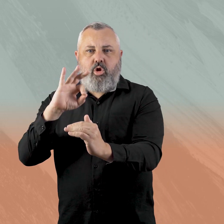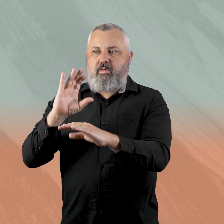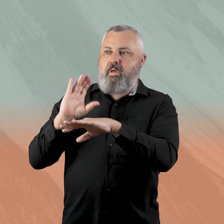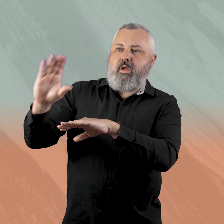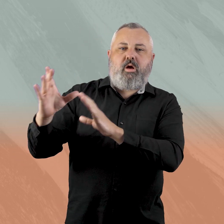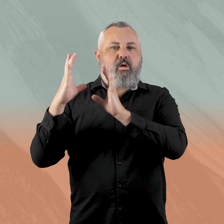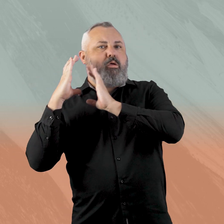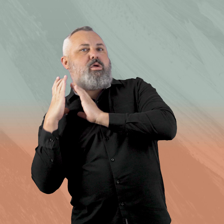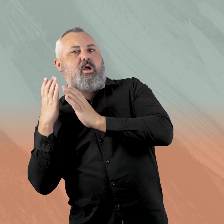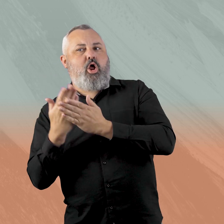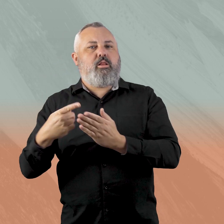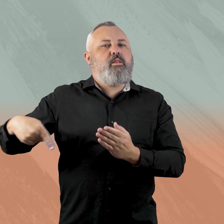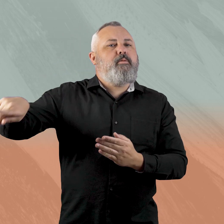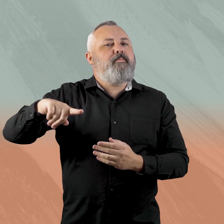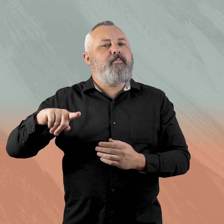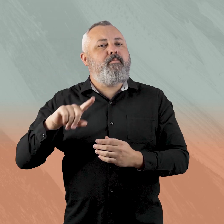financial pressures on an already stretched sector.